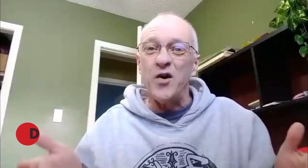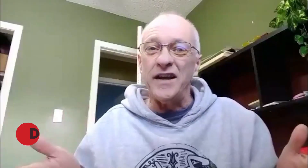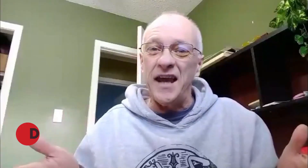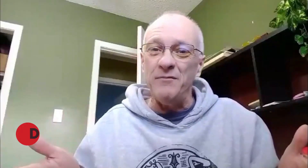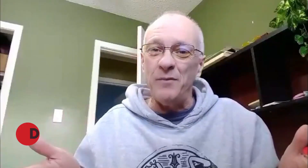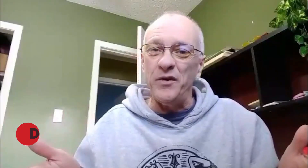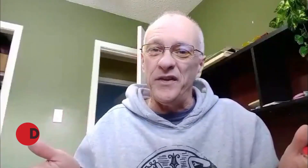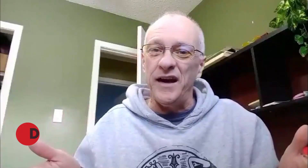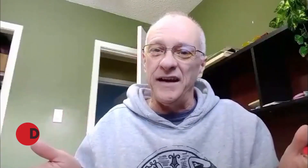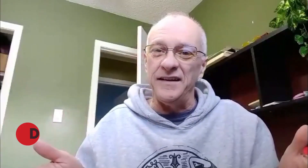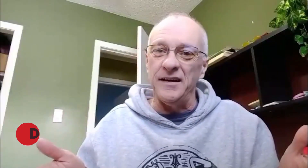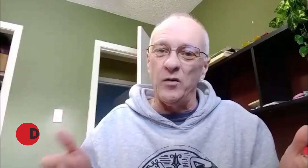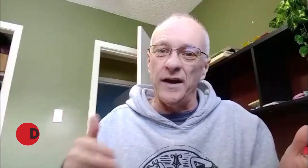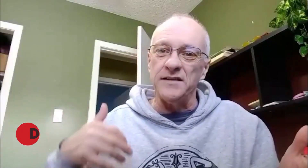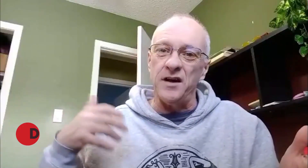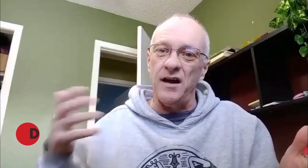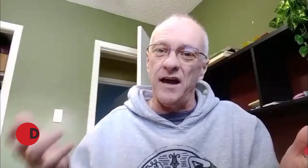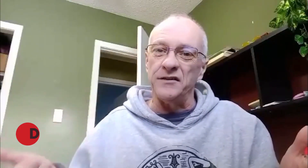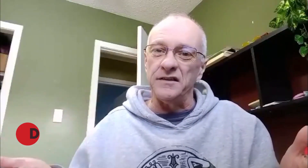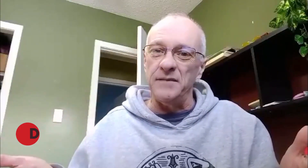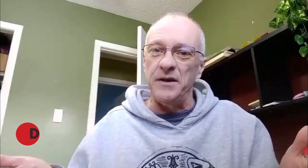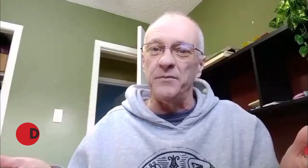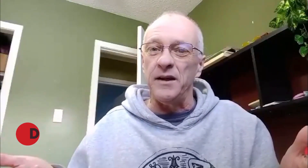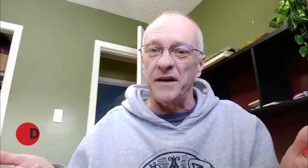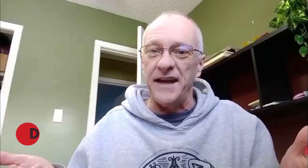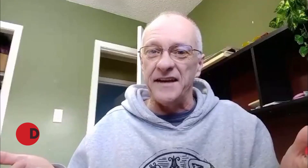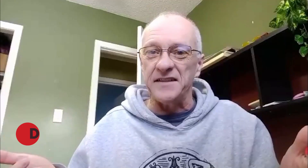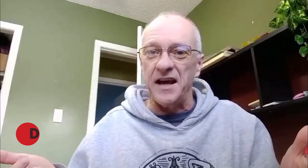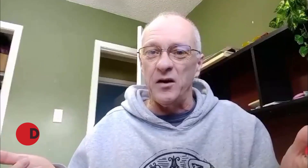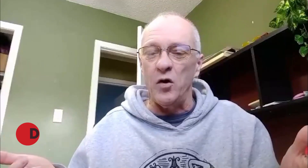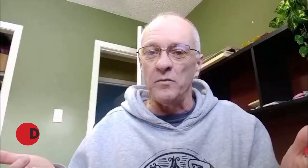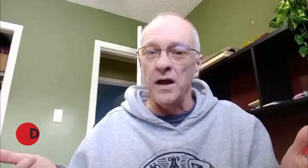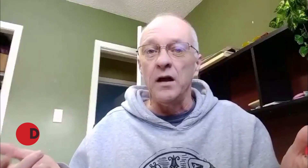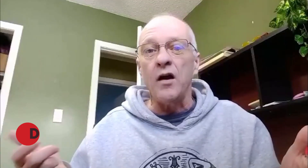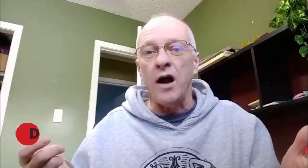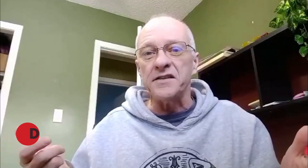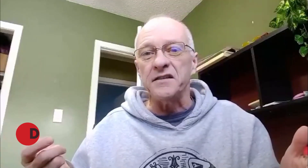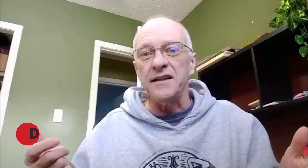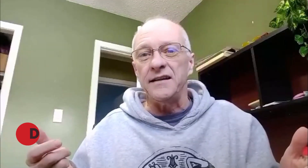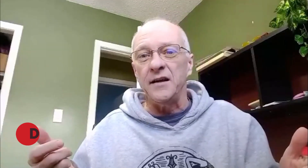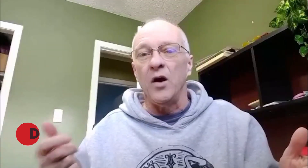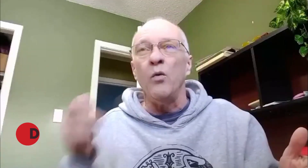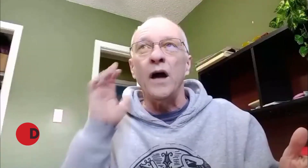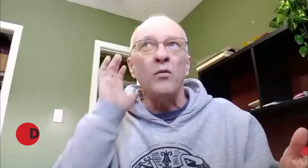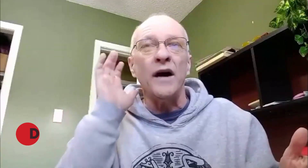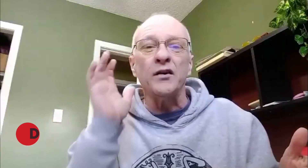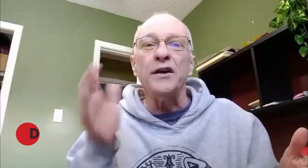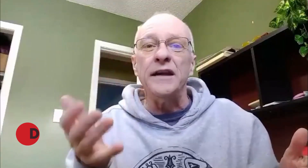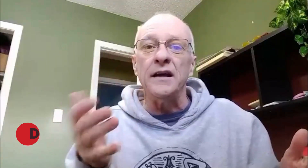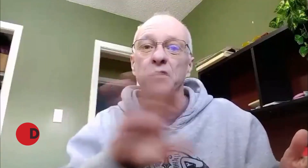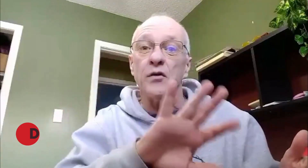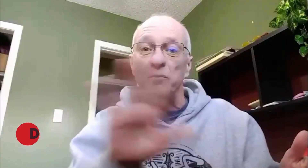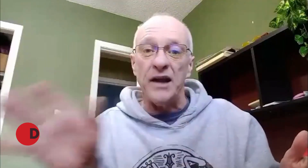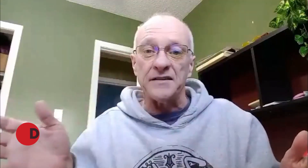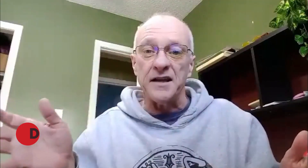So, I came up with the idea when I saw elderly people at my dad's care home, constantly “what? what?” Couldn't hear through